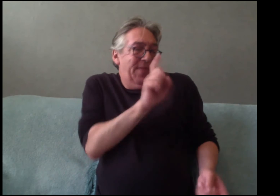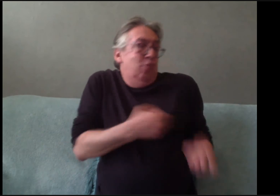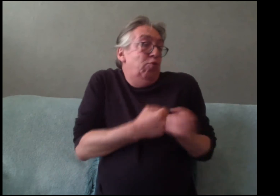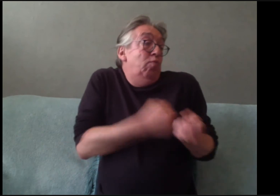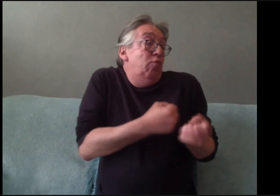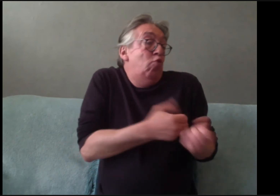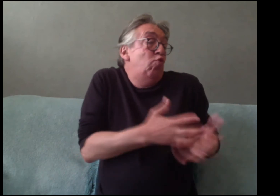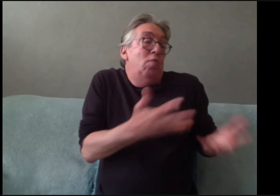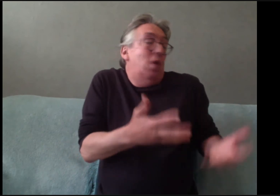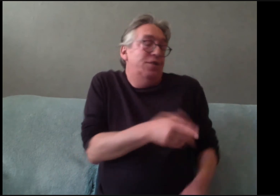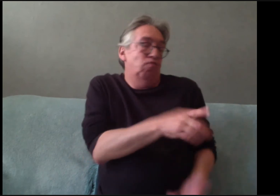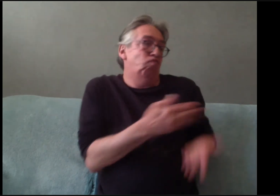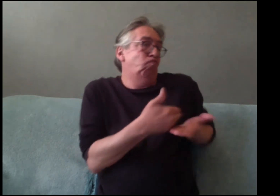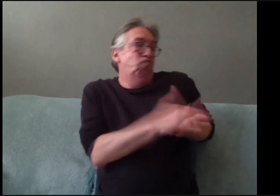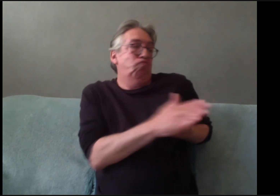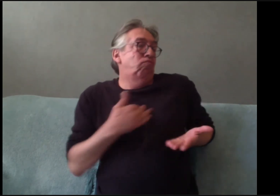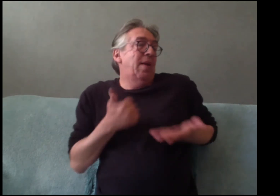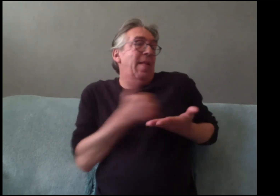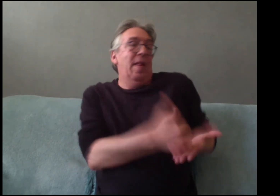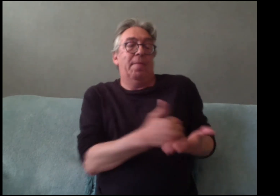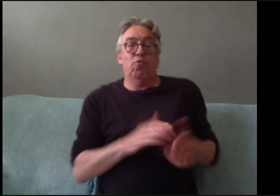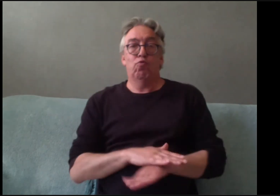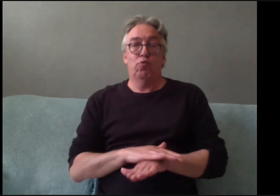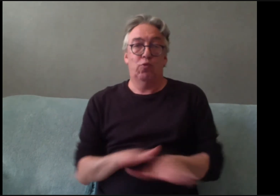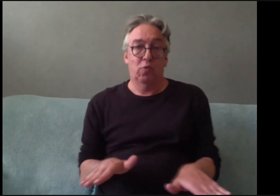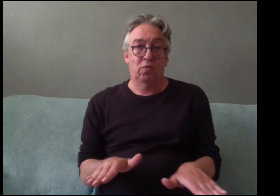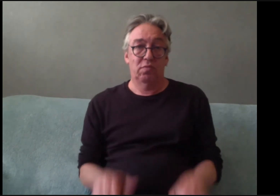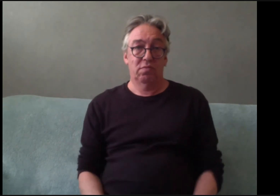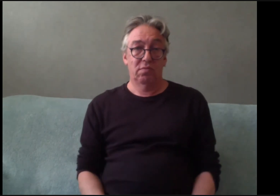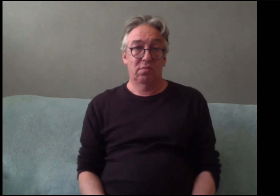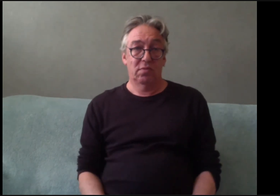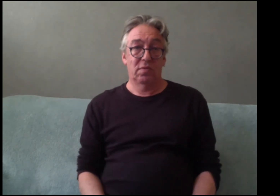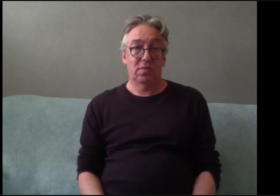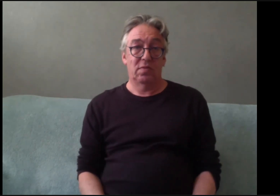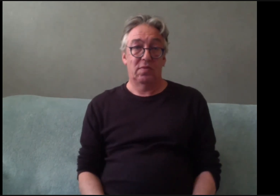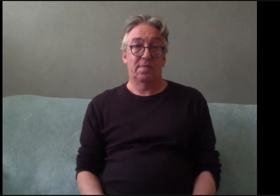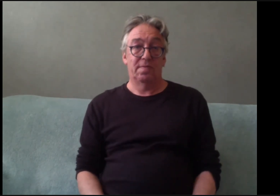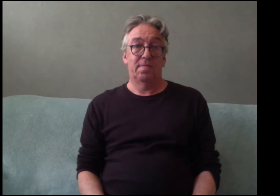As Albert said, on the 4th of April, the Health Minister reaffirmed